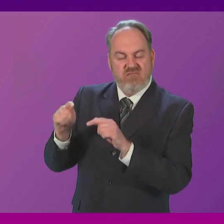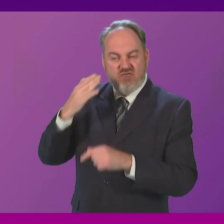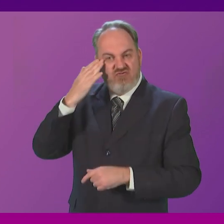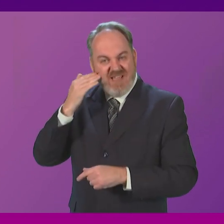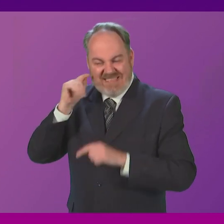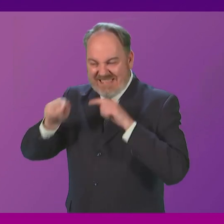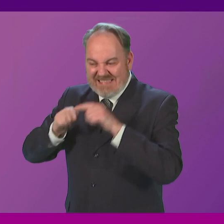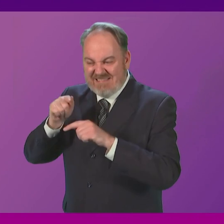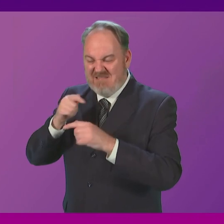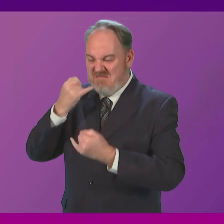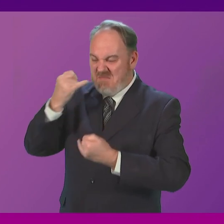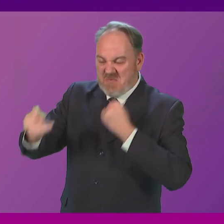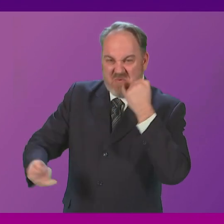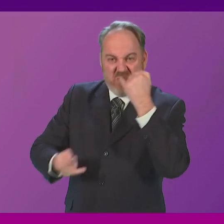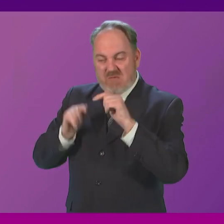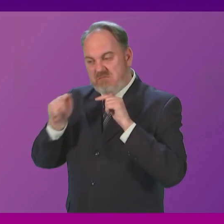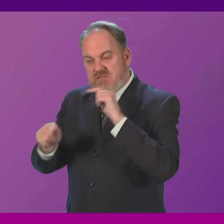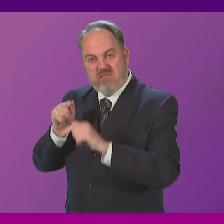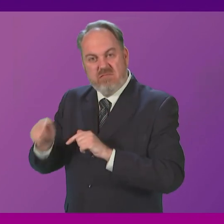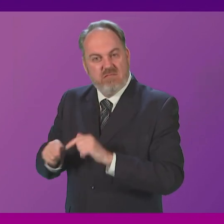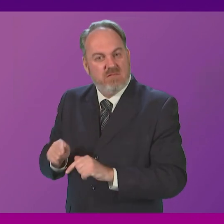who do not have the platform that he and I are fortunate to have.